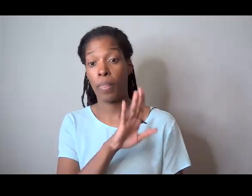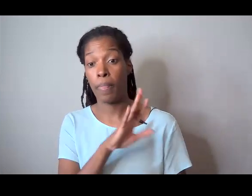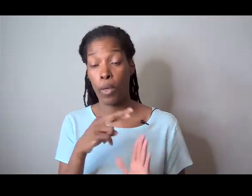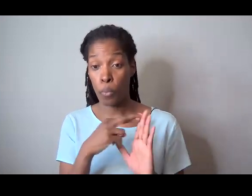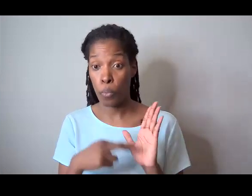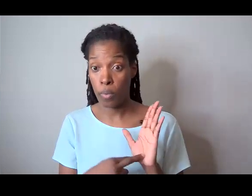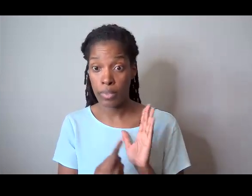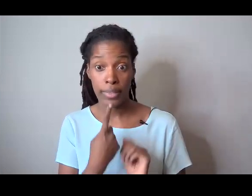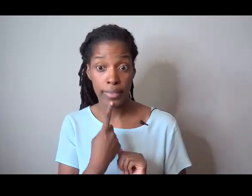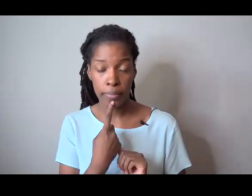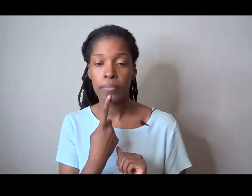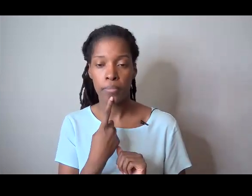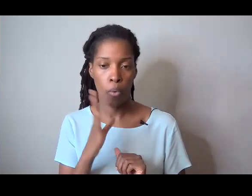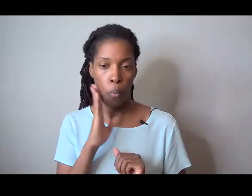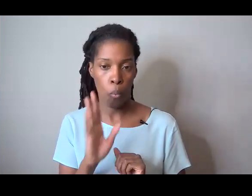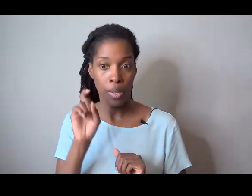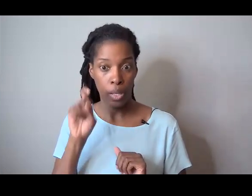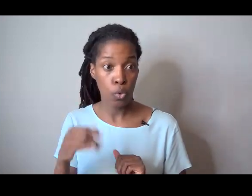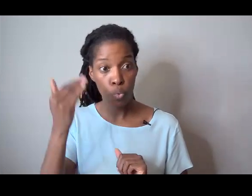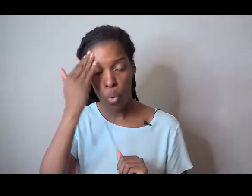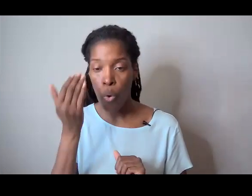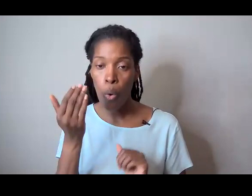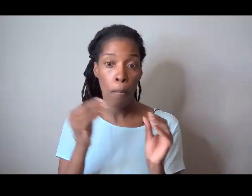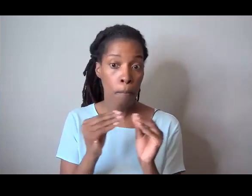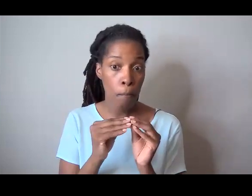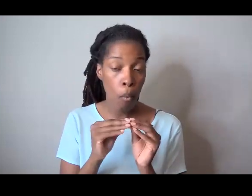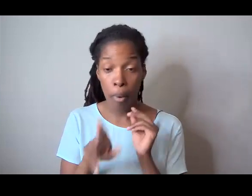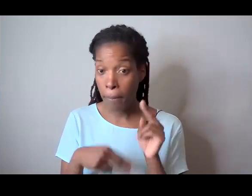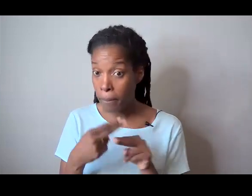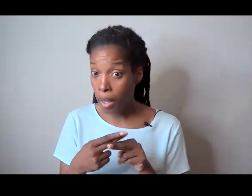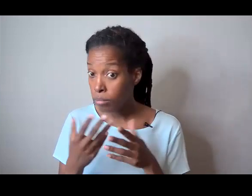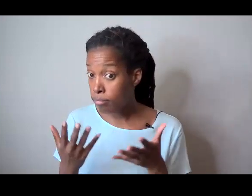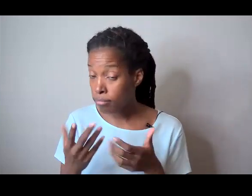So the things listed in their rules they have indicated they will want to know a little bit about is, first of all the name of the business